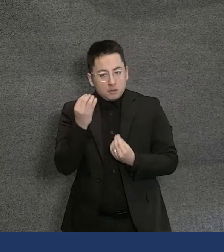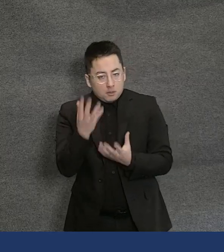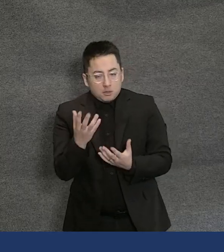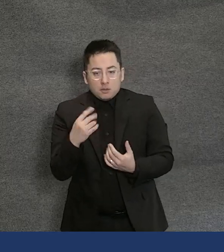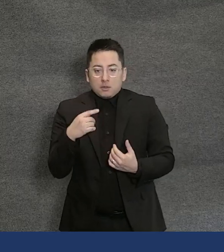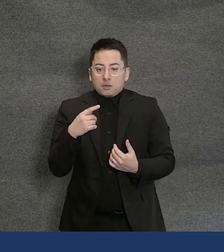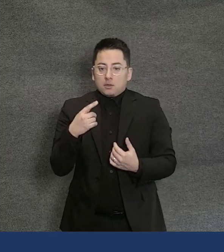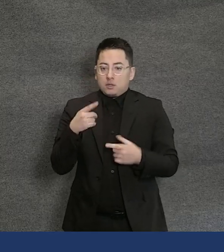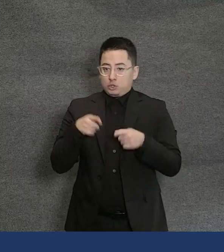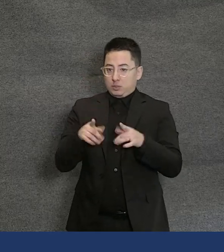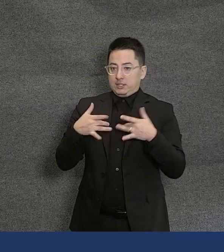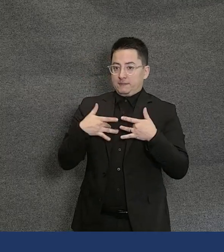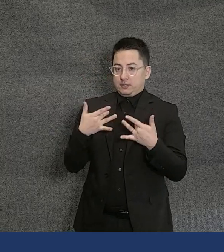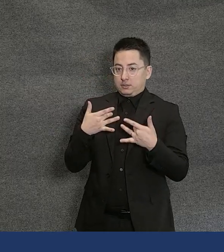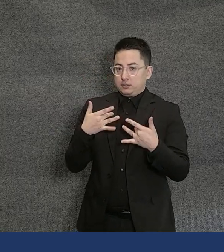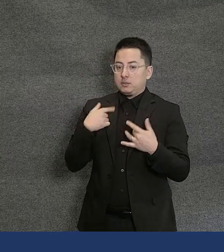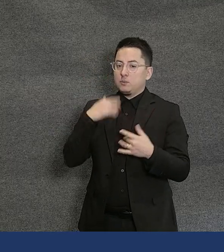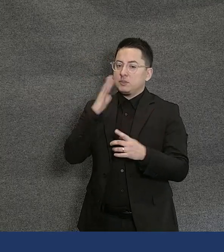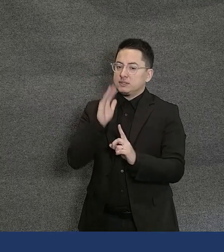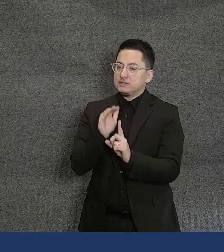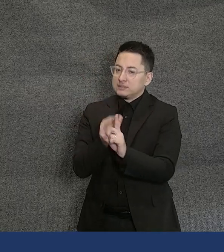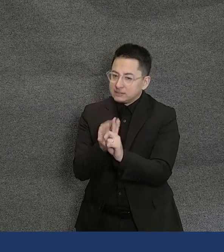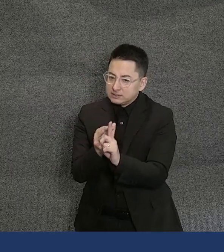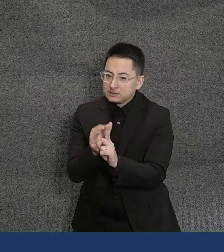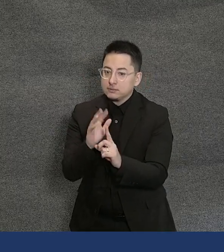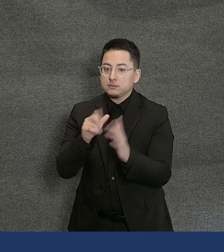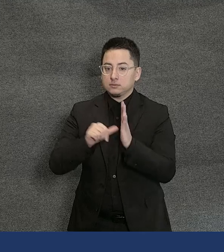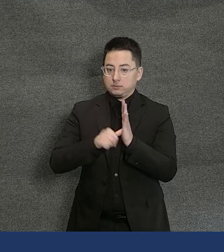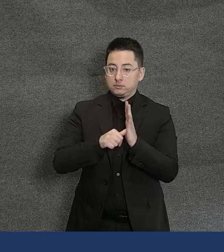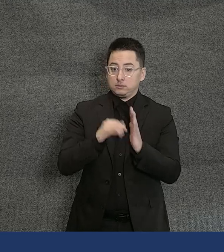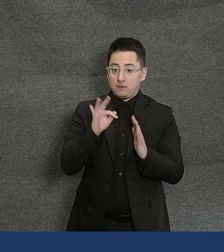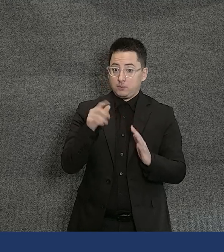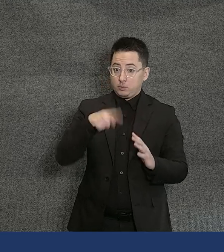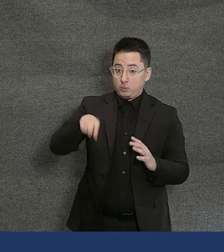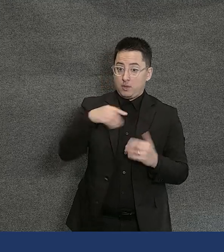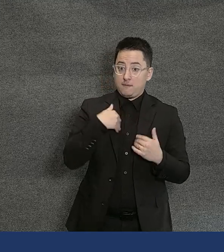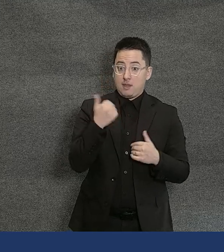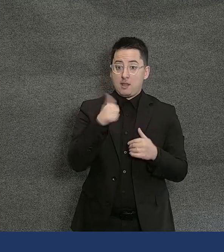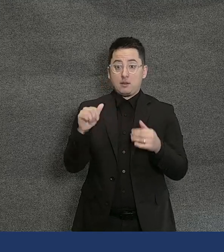But we want to make sure that if you have comments or questions